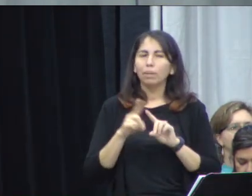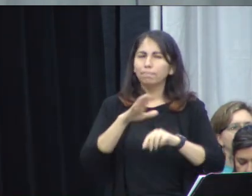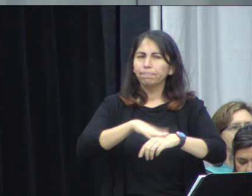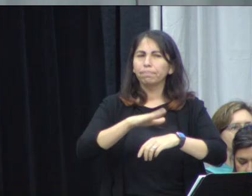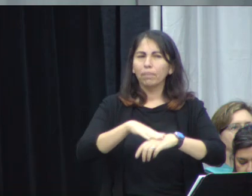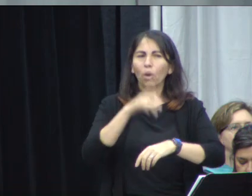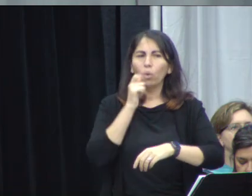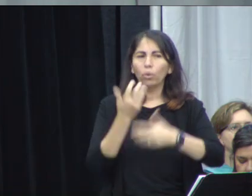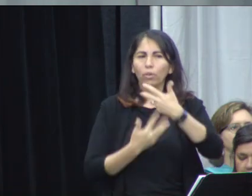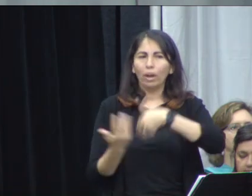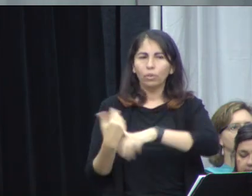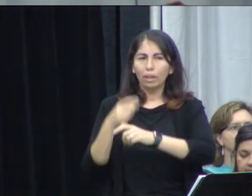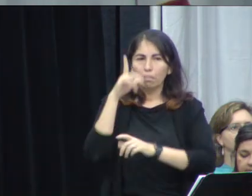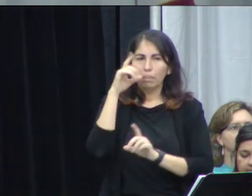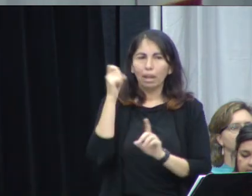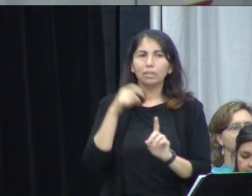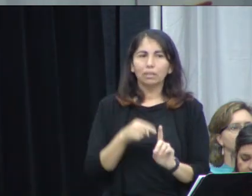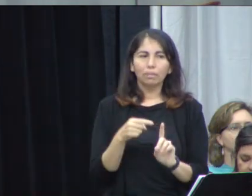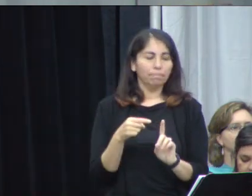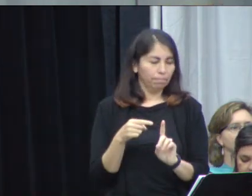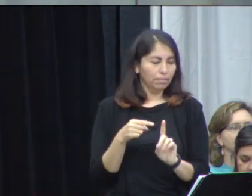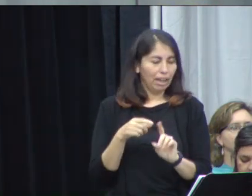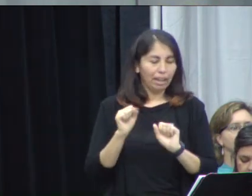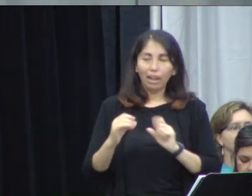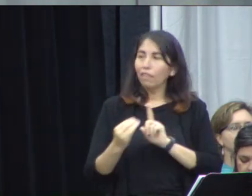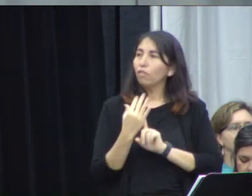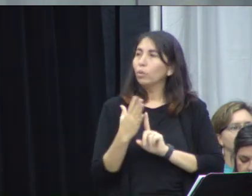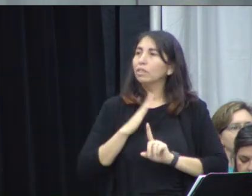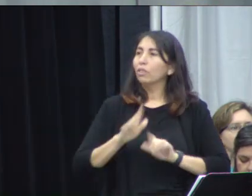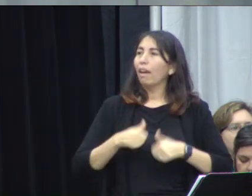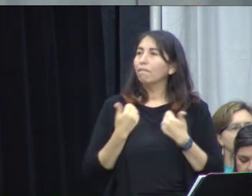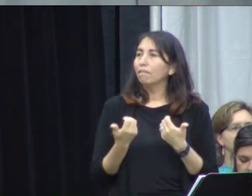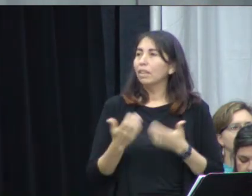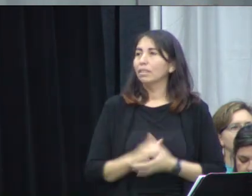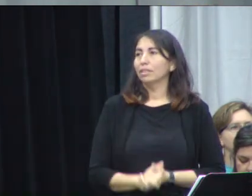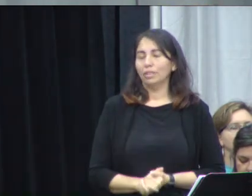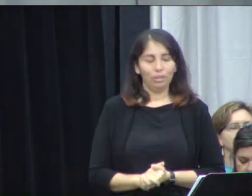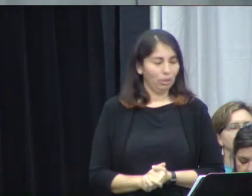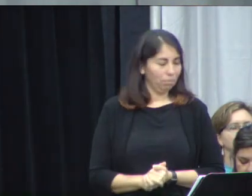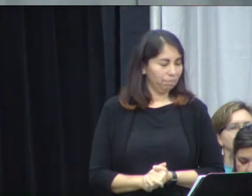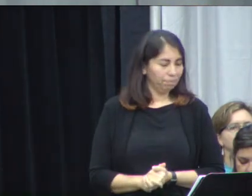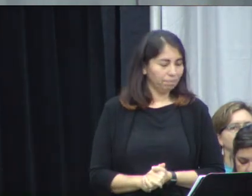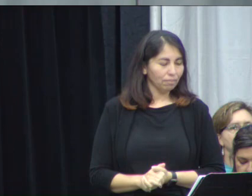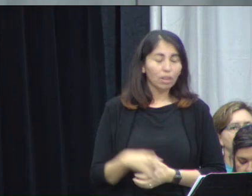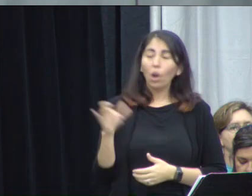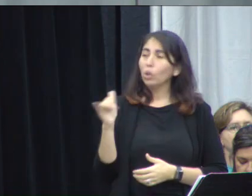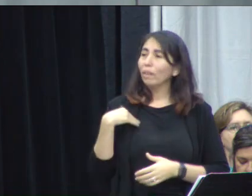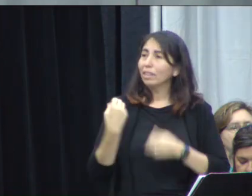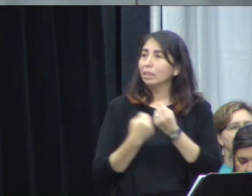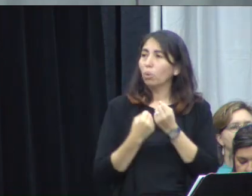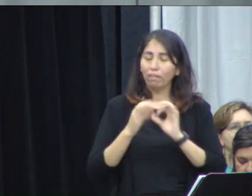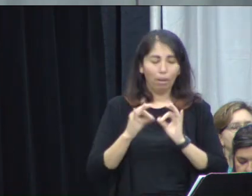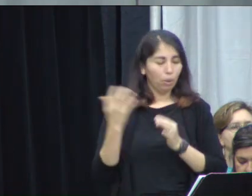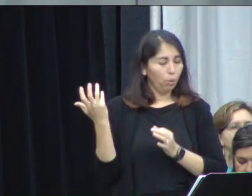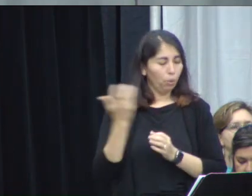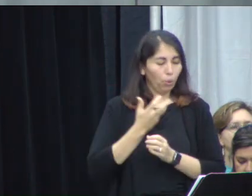because they will influence your life. (Daisy speaking in foreign language)